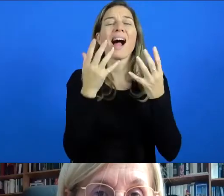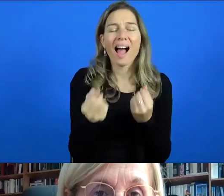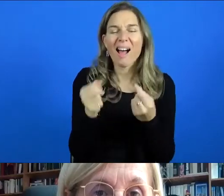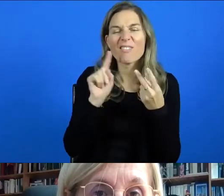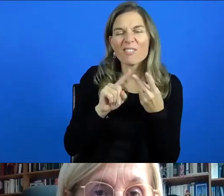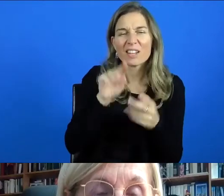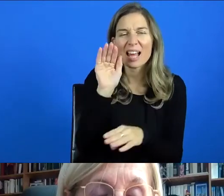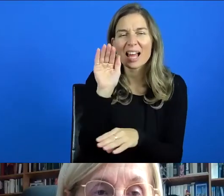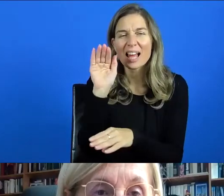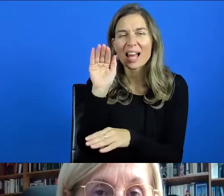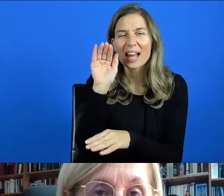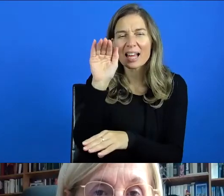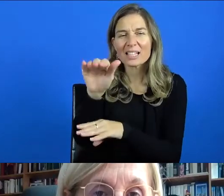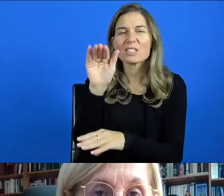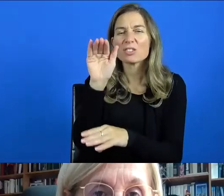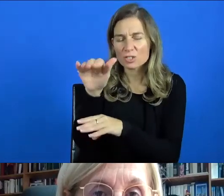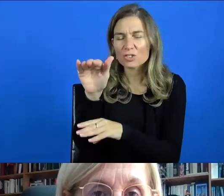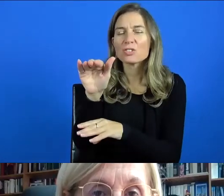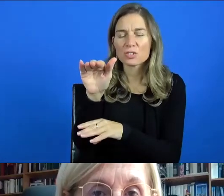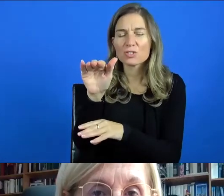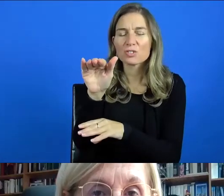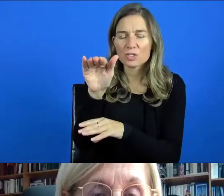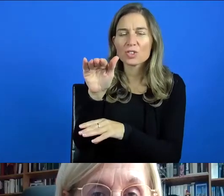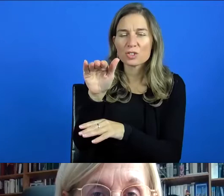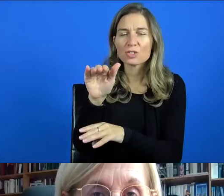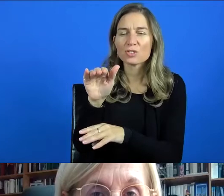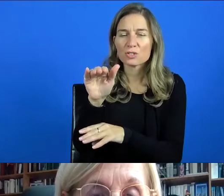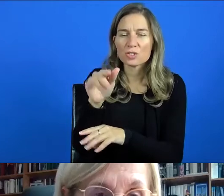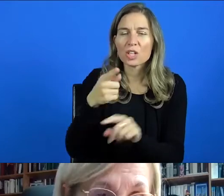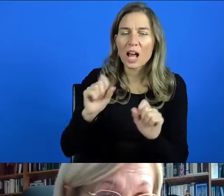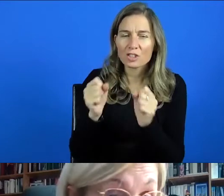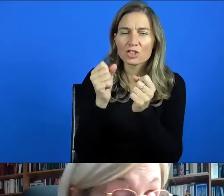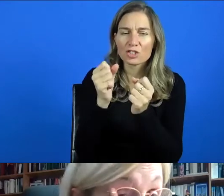14 admissible complaints and you can find them on their website